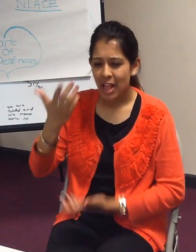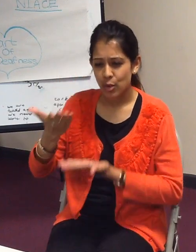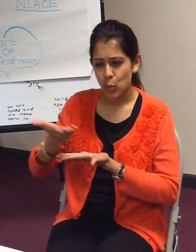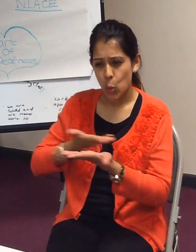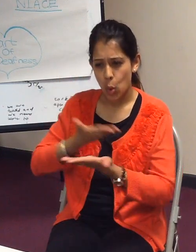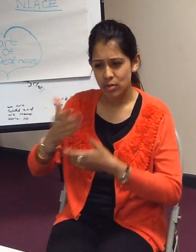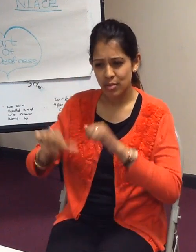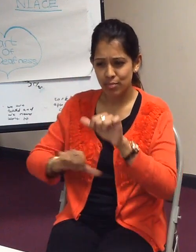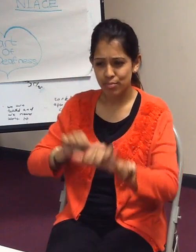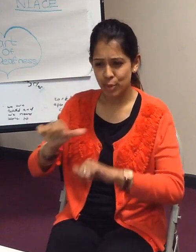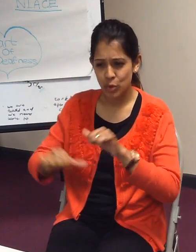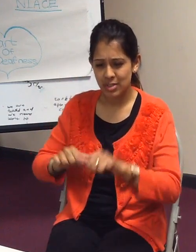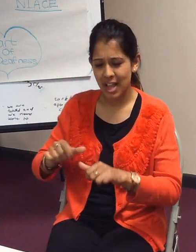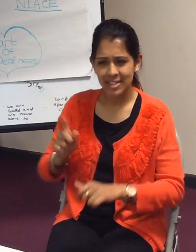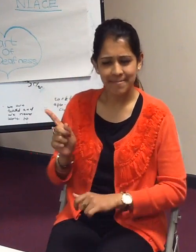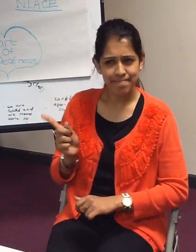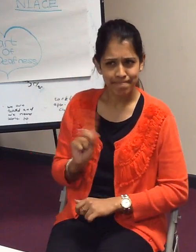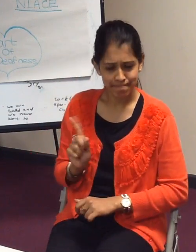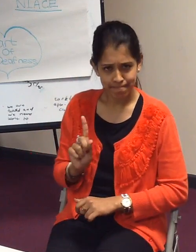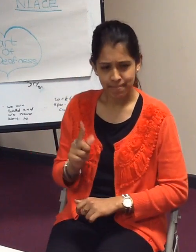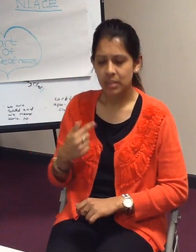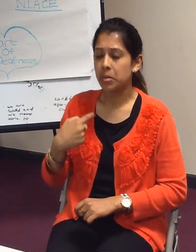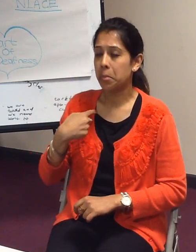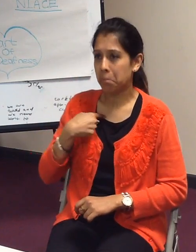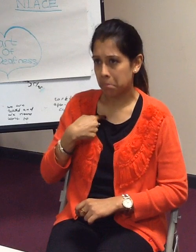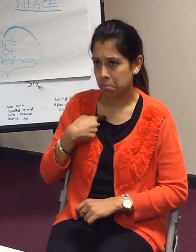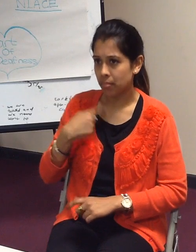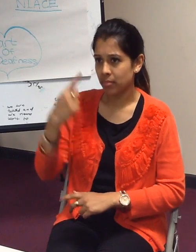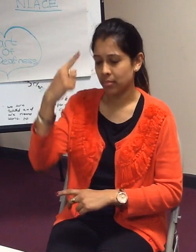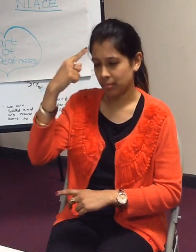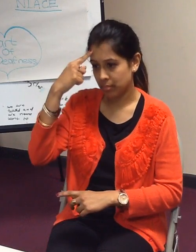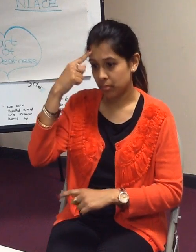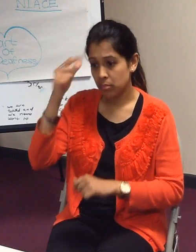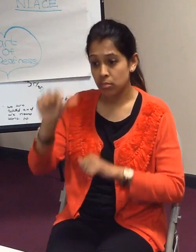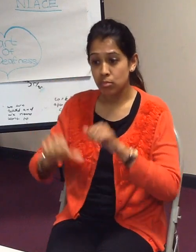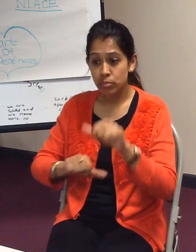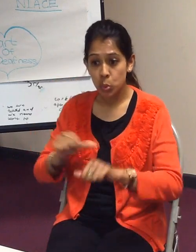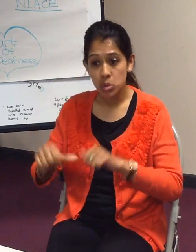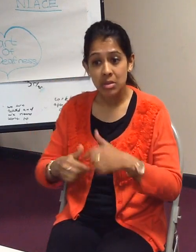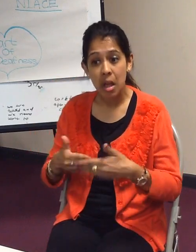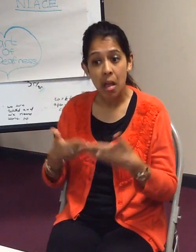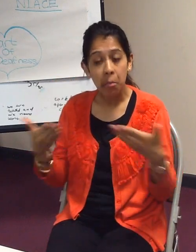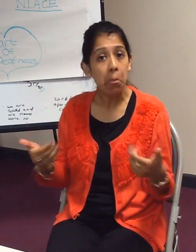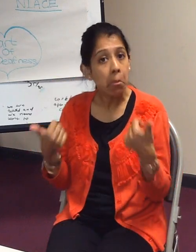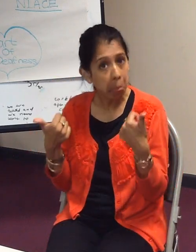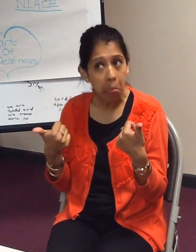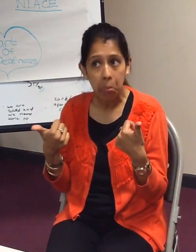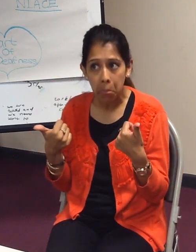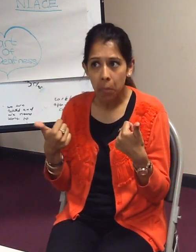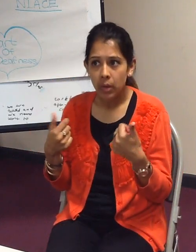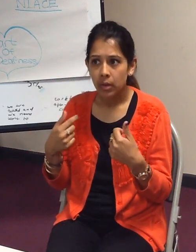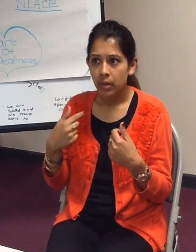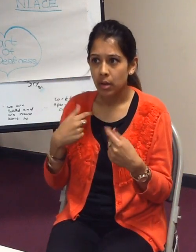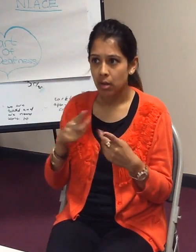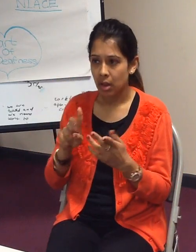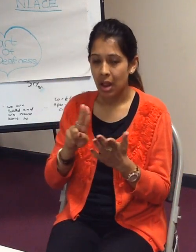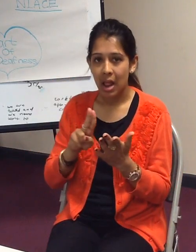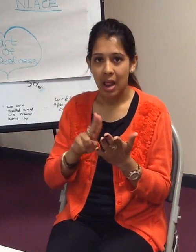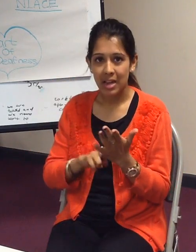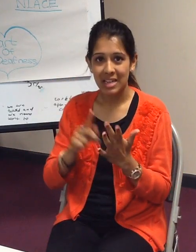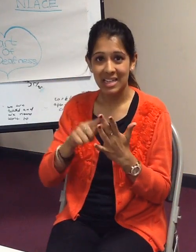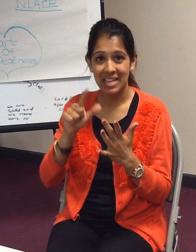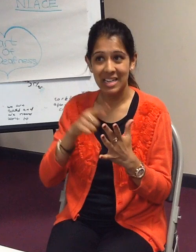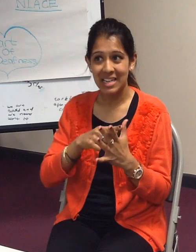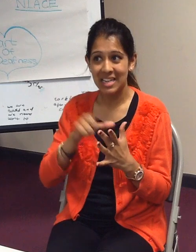I believe the consultation process was fair and paid attention to the needs of Deaf people for example.